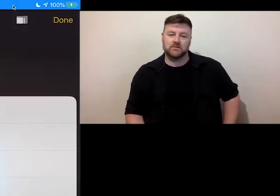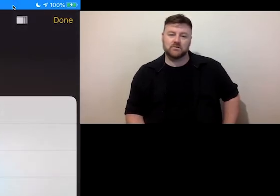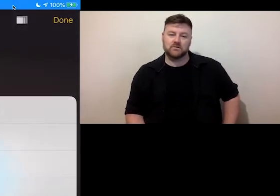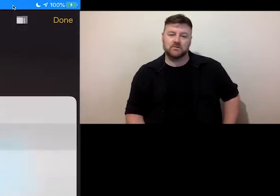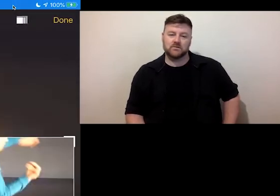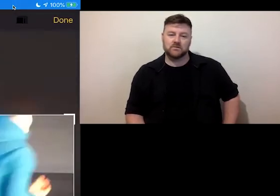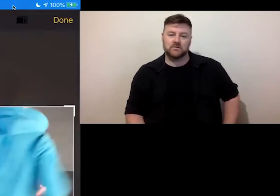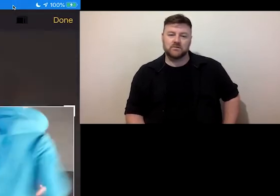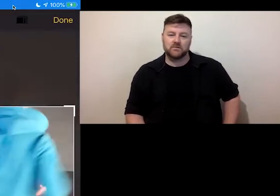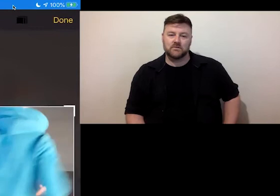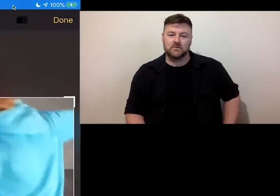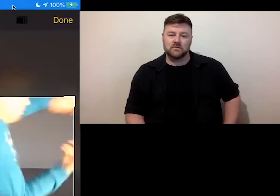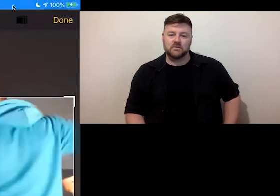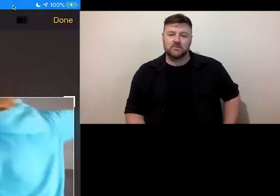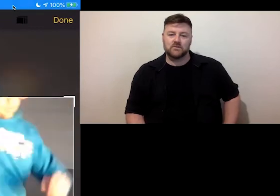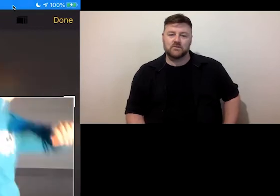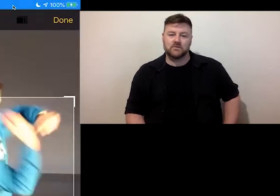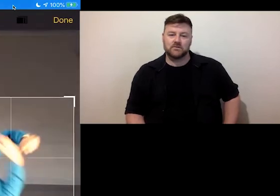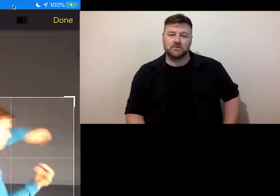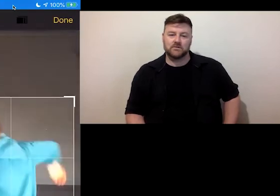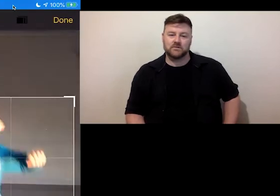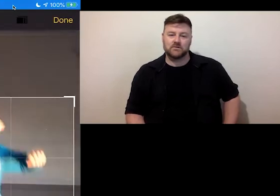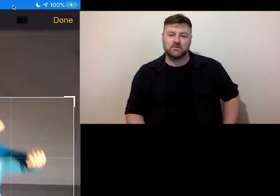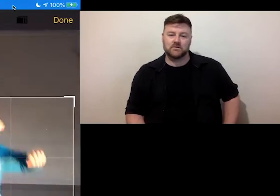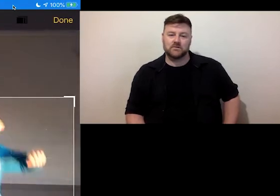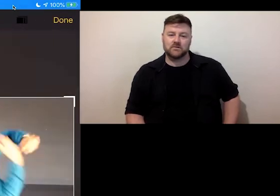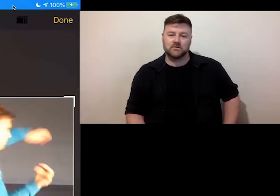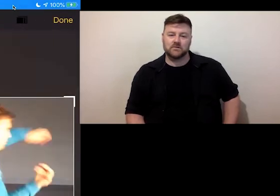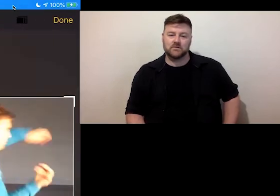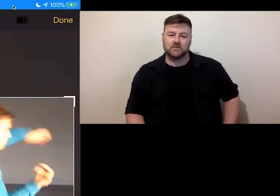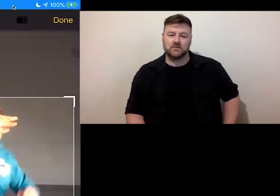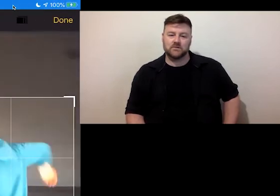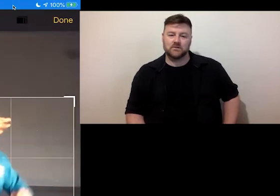crop it... A different crop... There's something that I always remember when I choose the